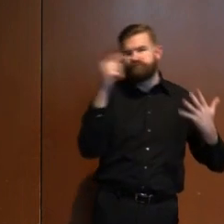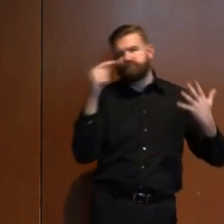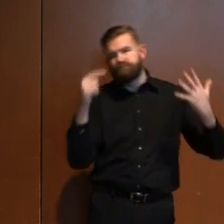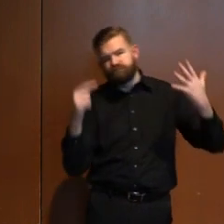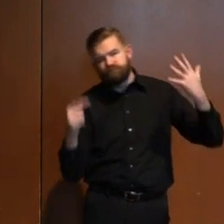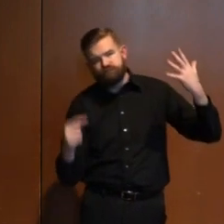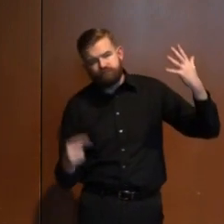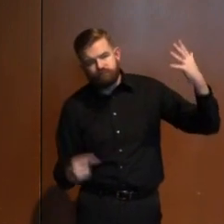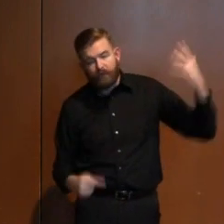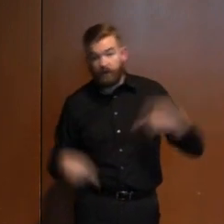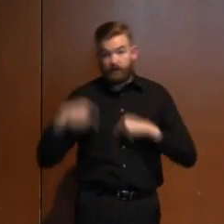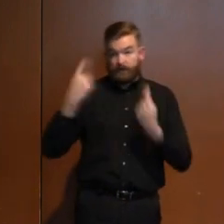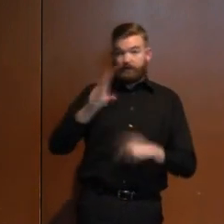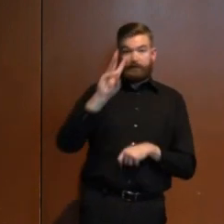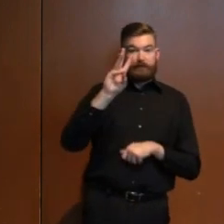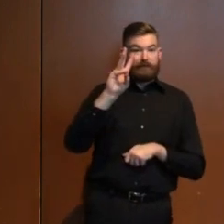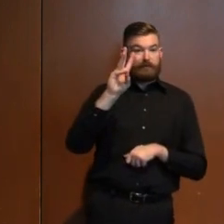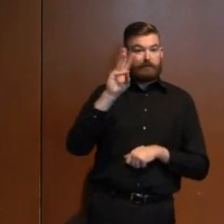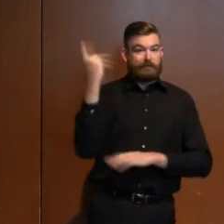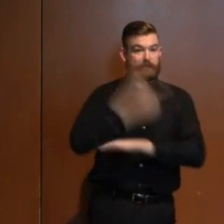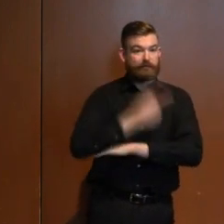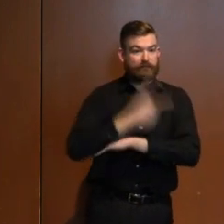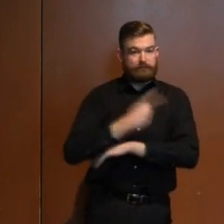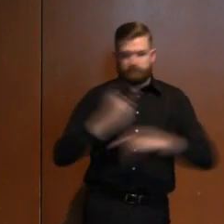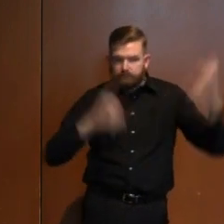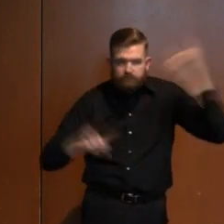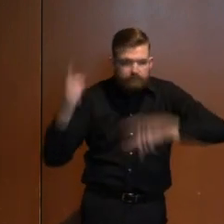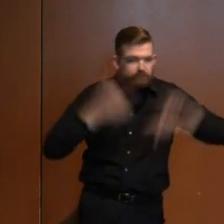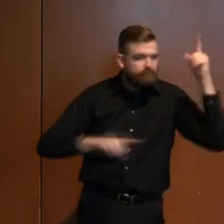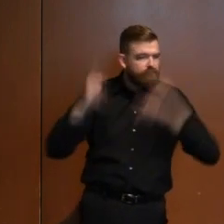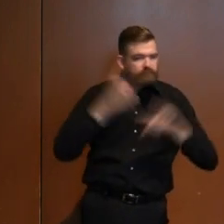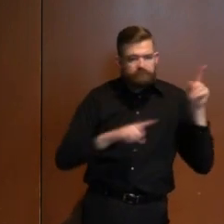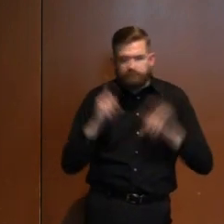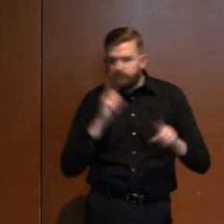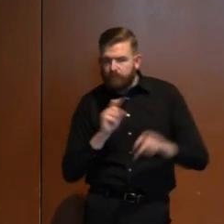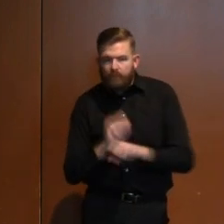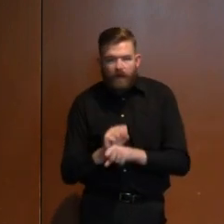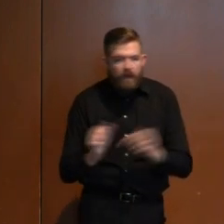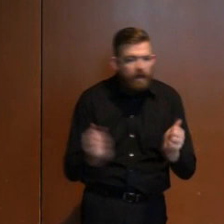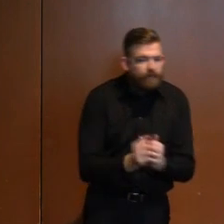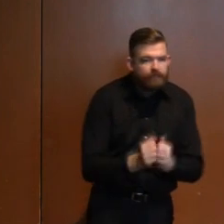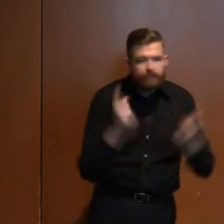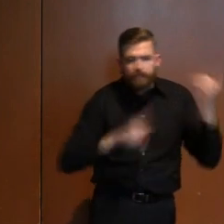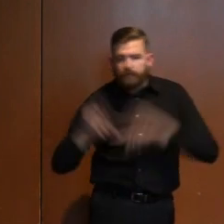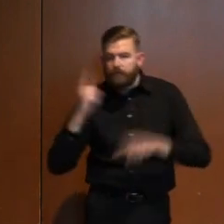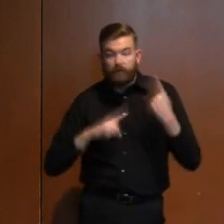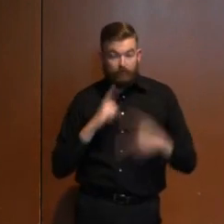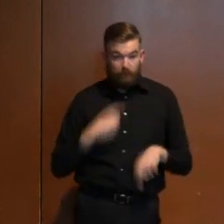HEALTH, MEMBERS OF THE ARMY CORP., FEMA, NEW YORK POLICE, I THINK WHAT'S HAPPENED IN THE LAST SIX DAYS I THINK IT'S